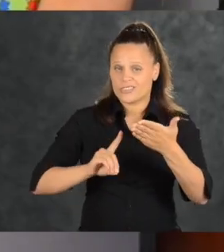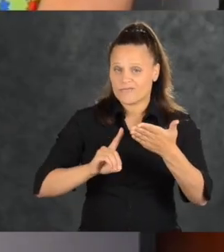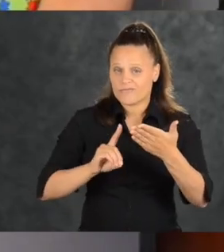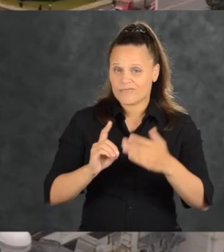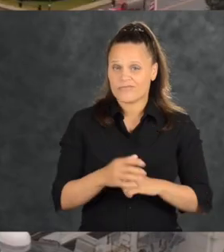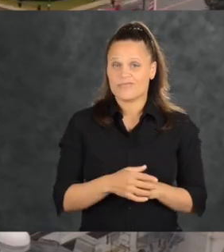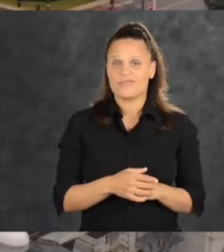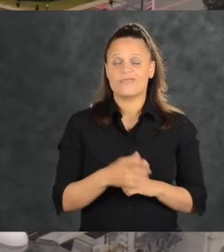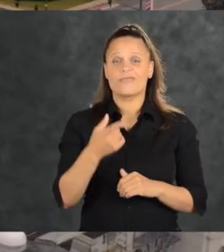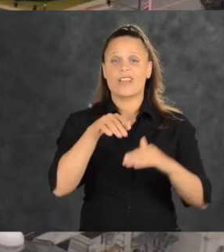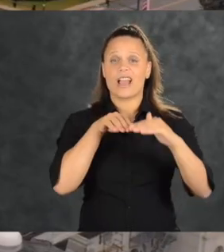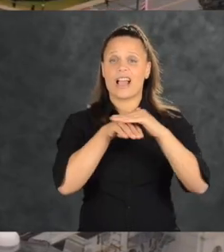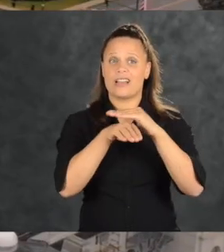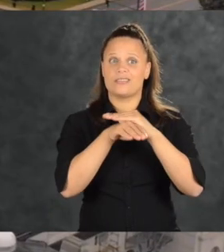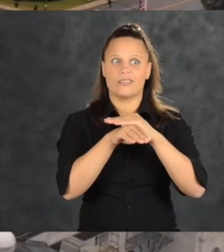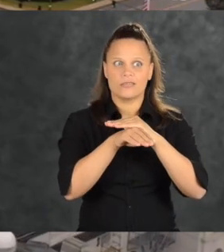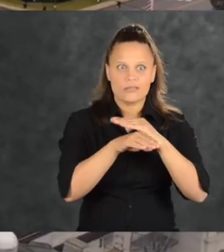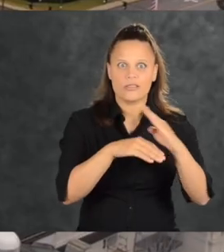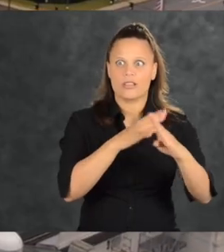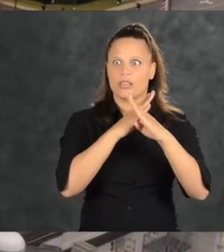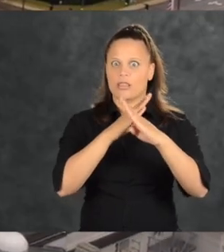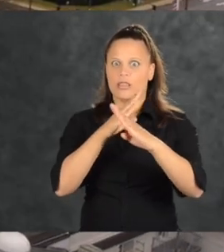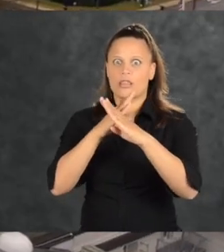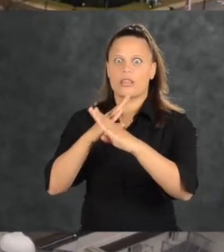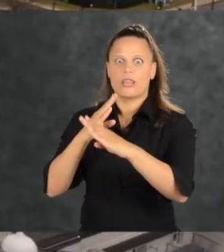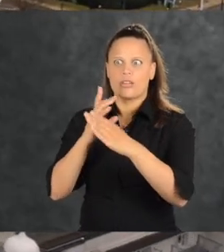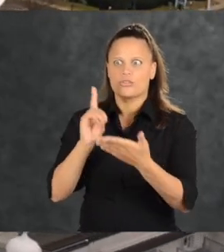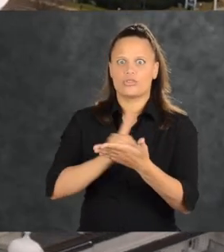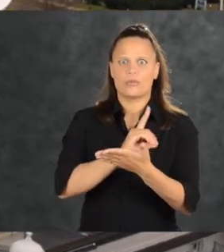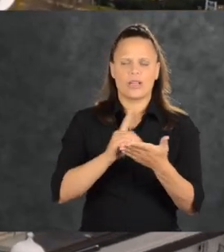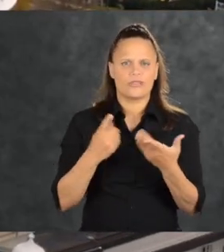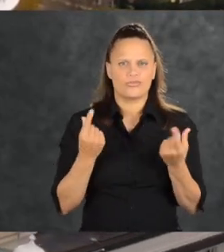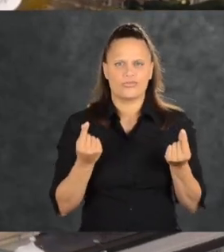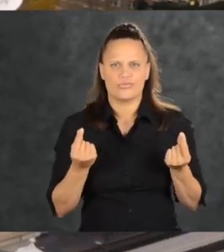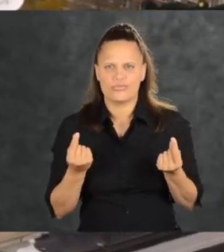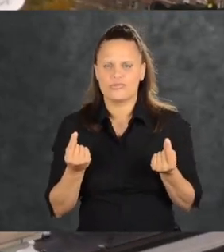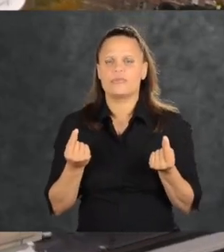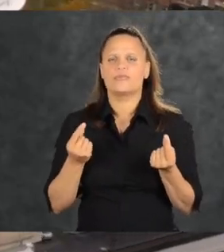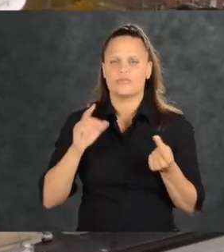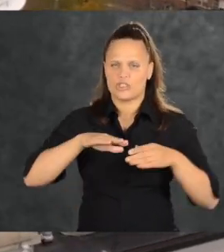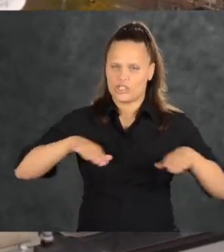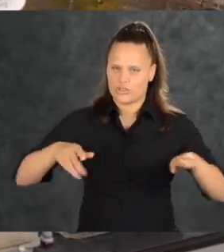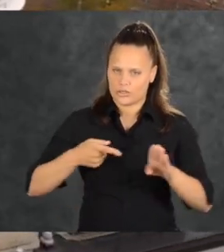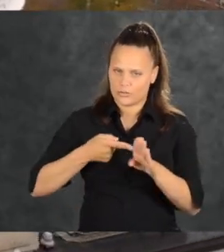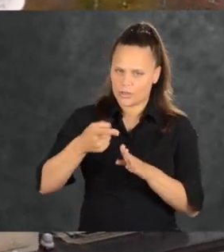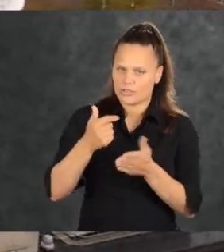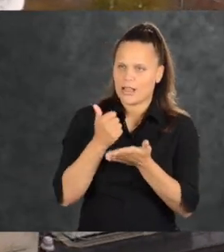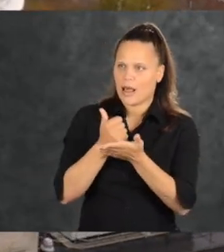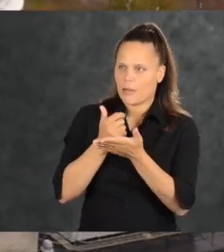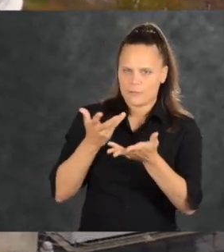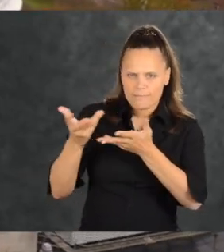the State since I was in college. And she had always encouraged me to pursue customer service